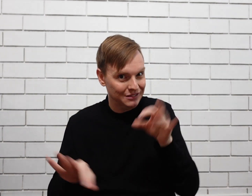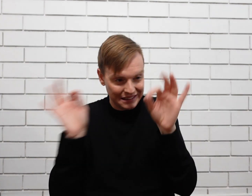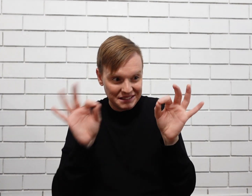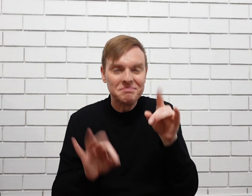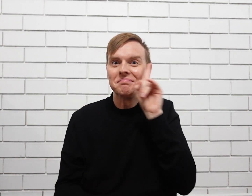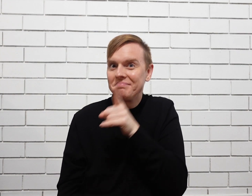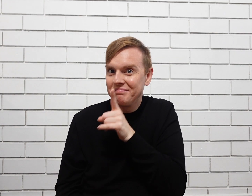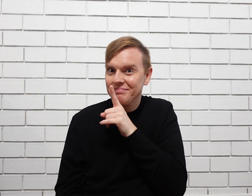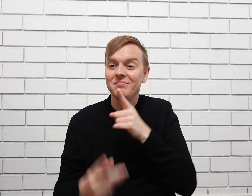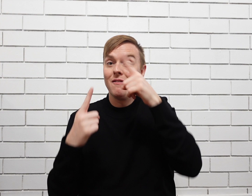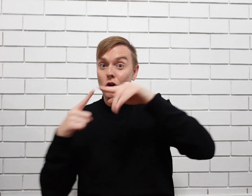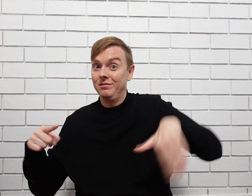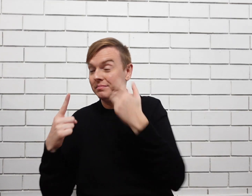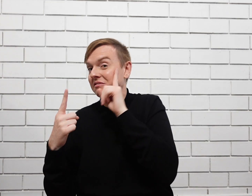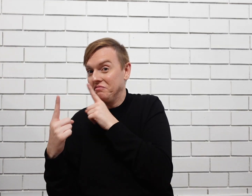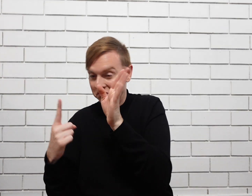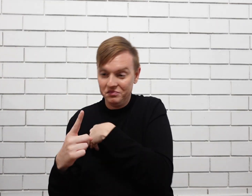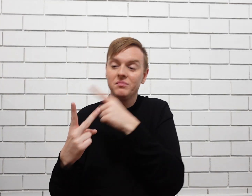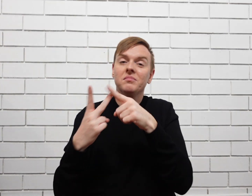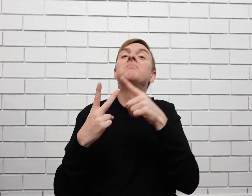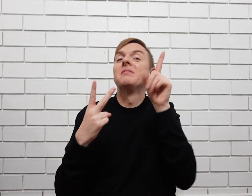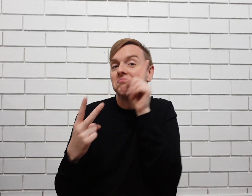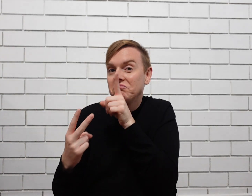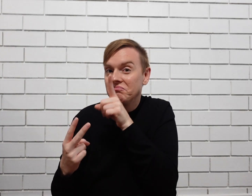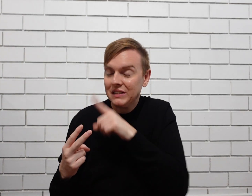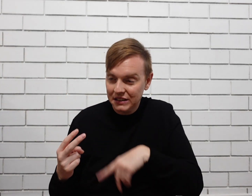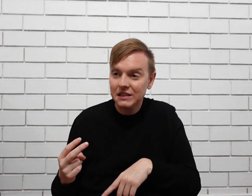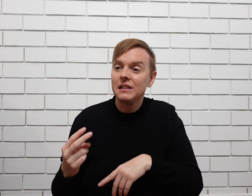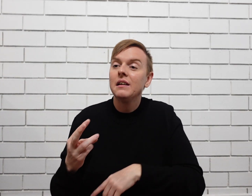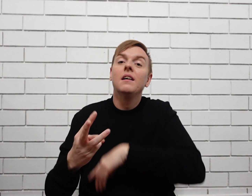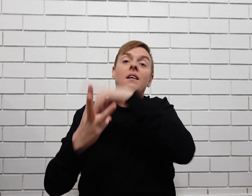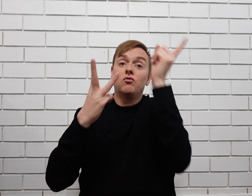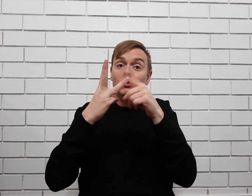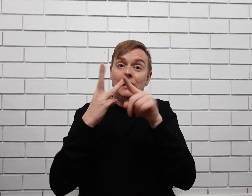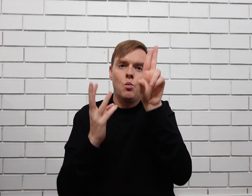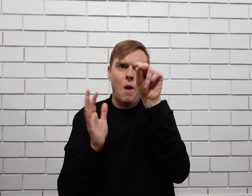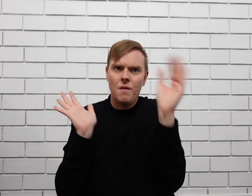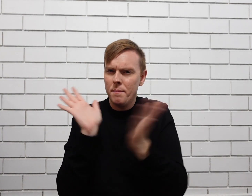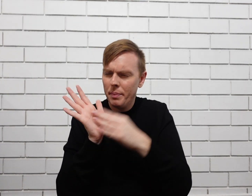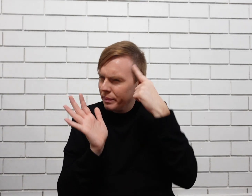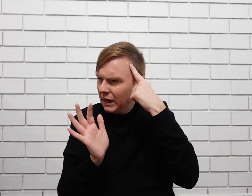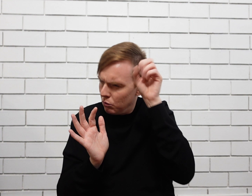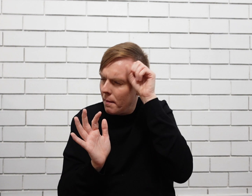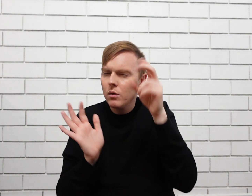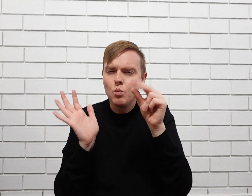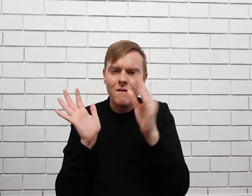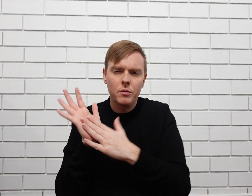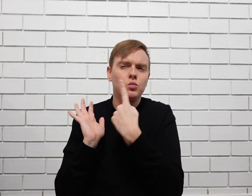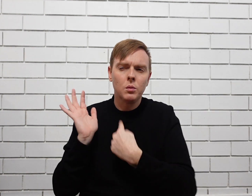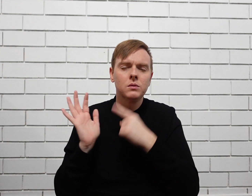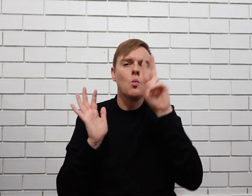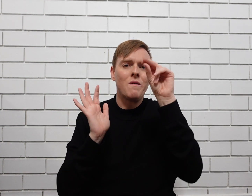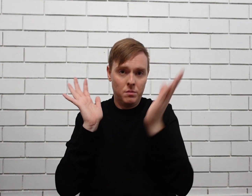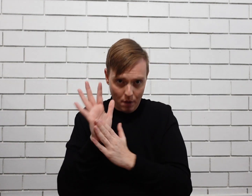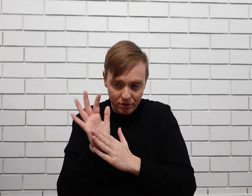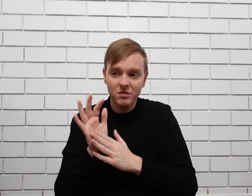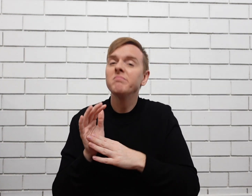He passed. First hearing test he passed, second he passed. I remember they told me he had another hearing tests at twelve months old.